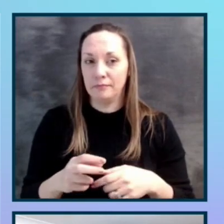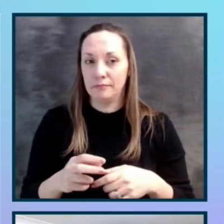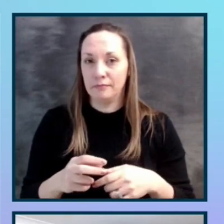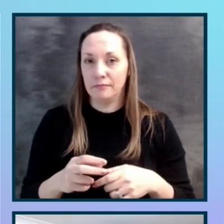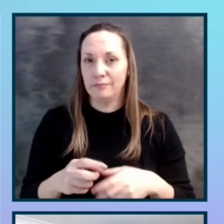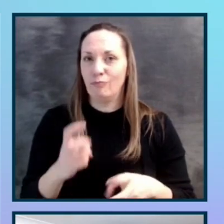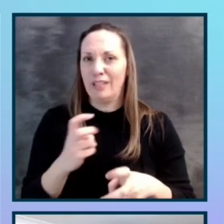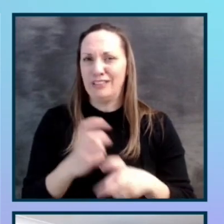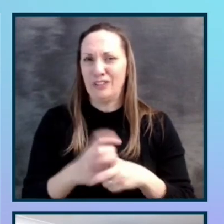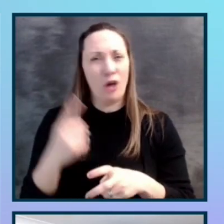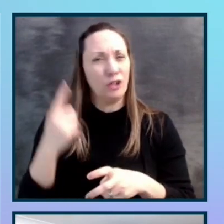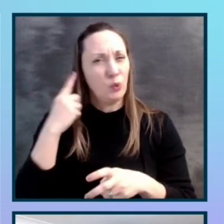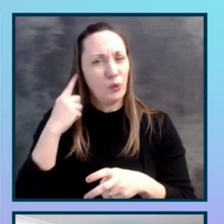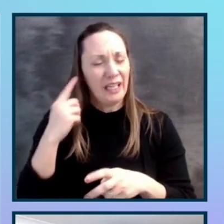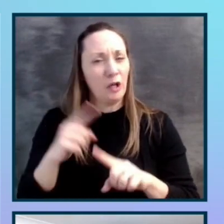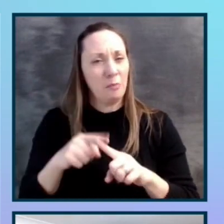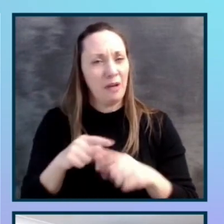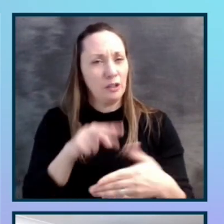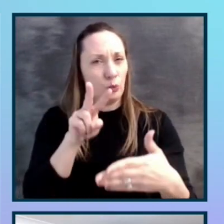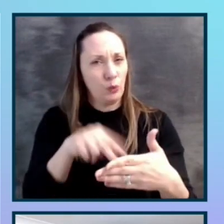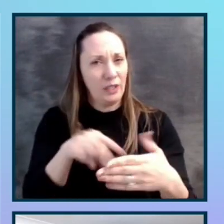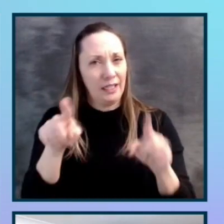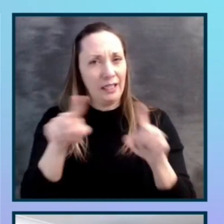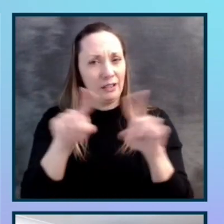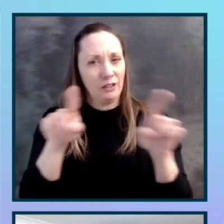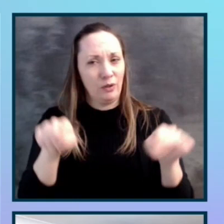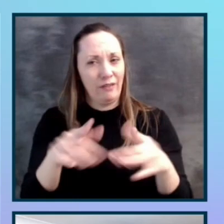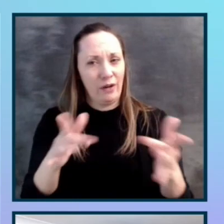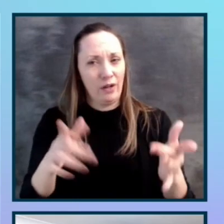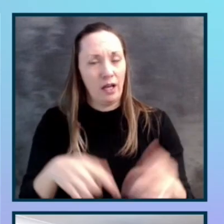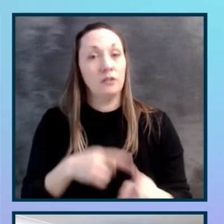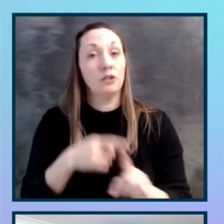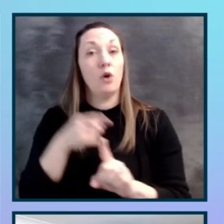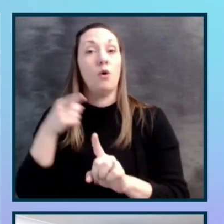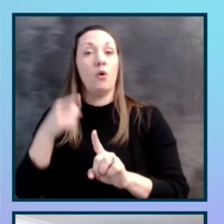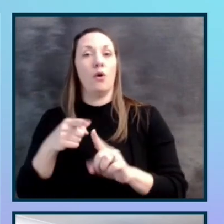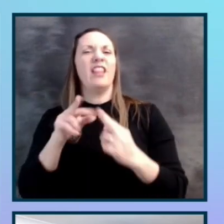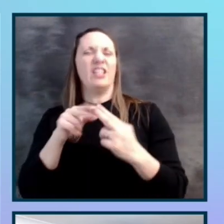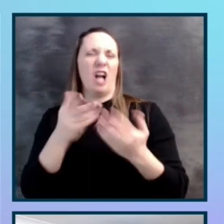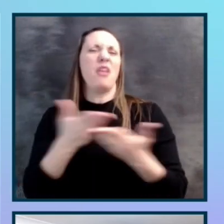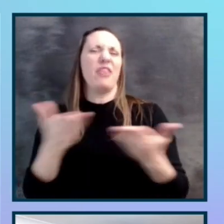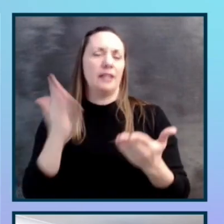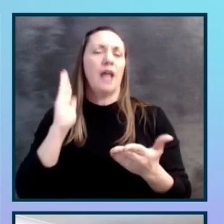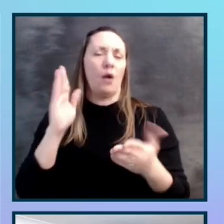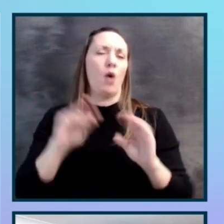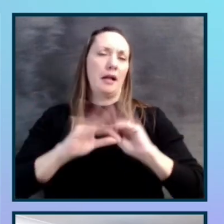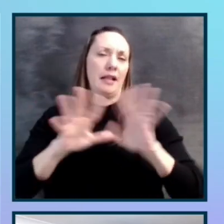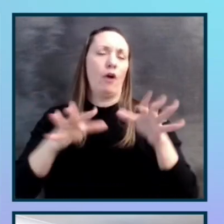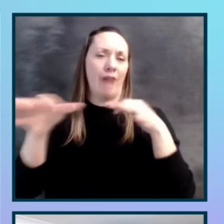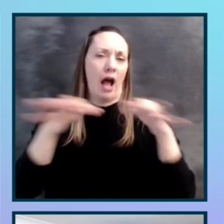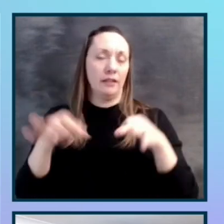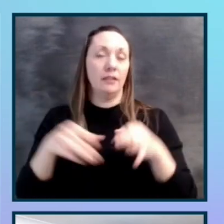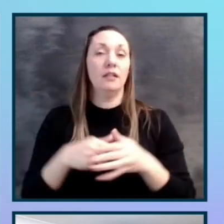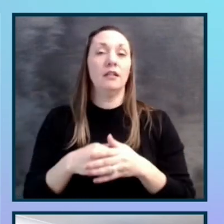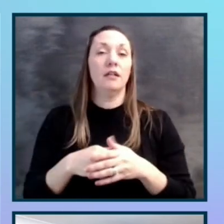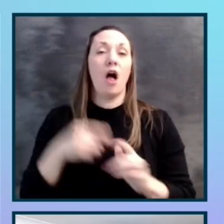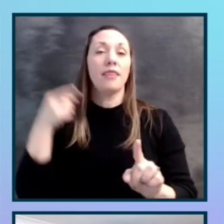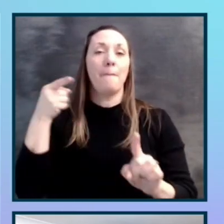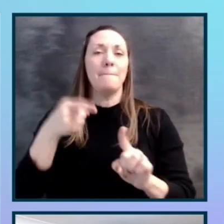controller B button for back. So actually there's a couple of things I'm gonna clarify here. So the main thing I want you to be aware